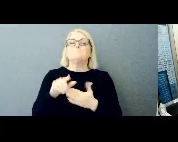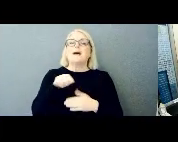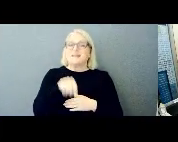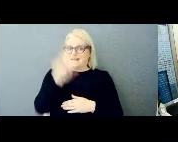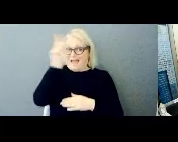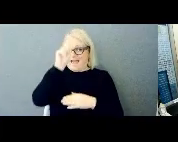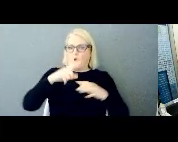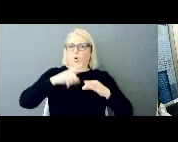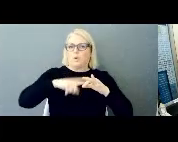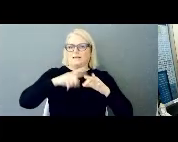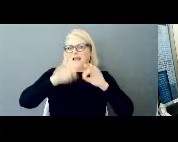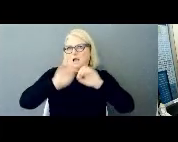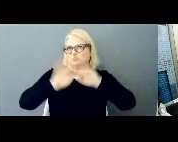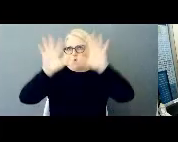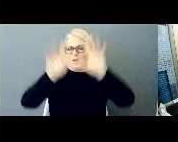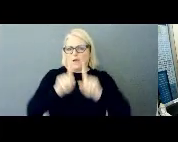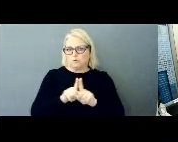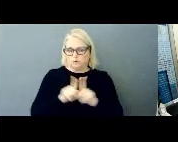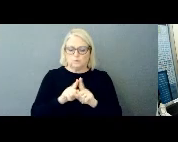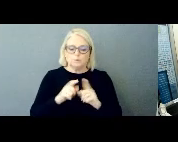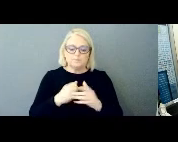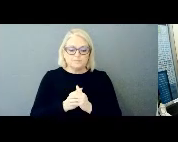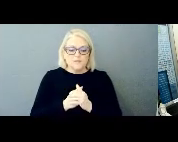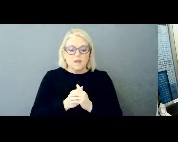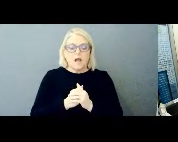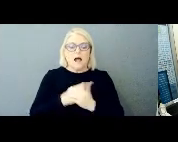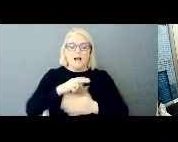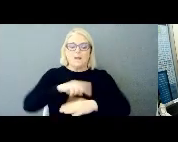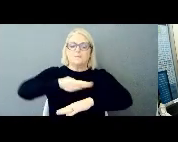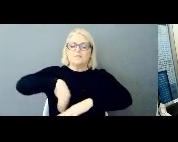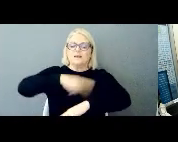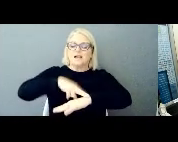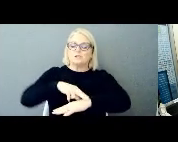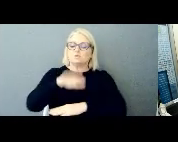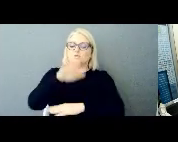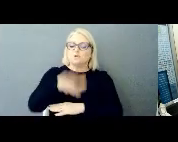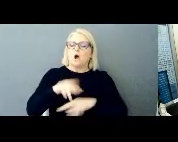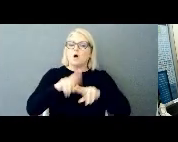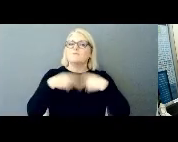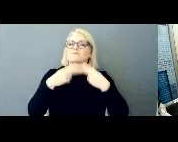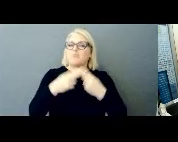And then a little plug for National Child and Family Hubs. So there are lots of hubs all over Australia.